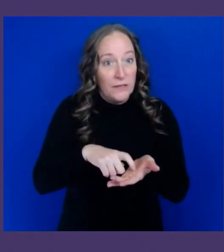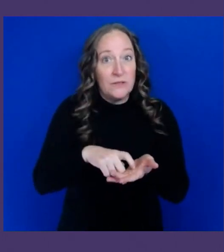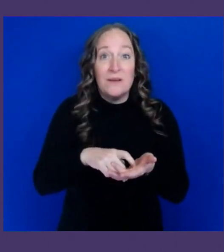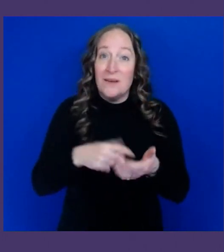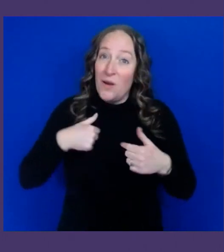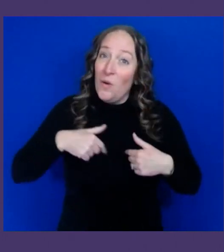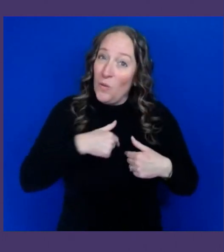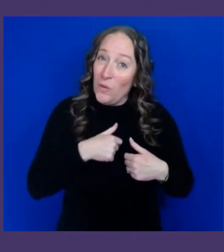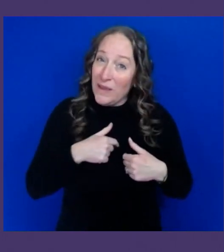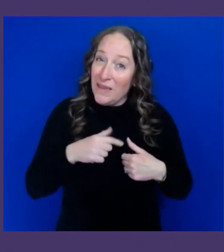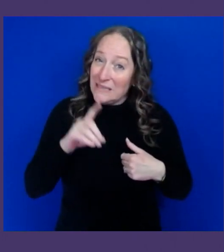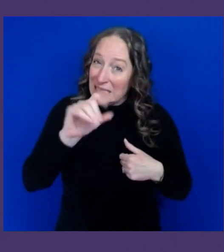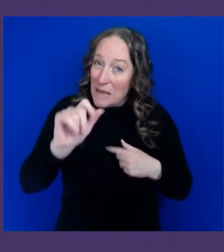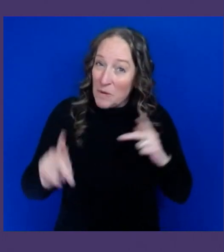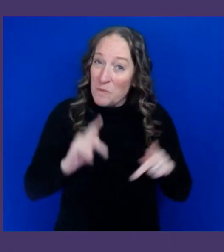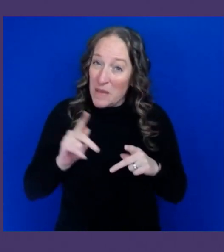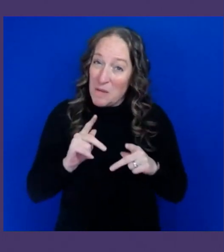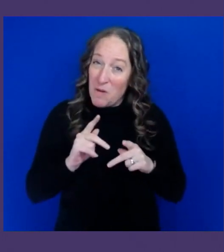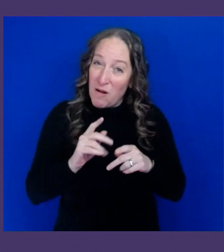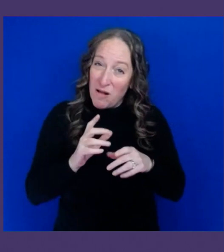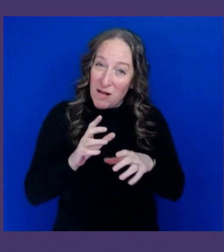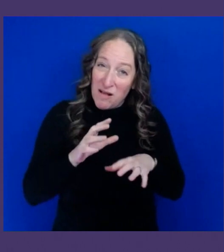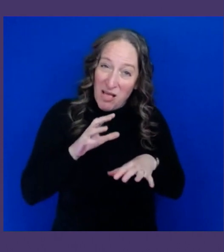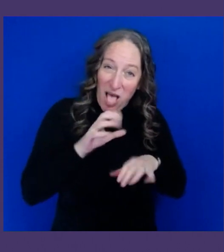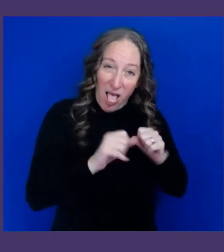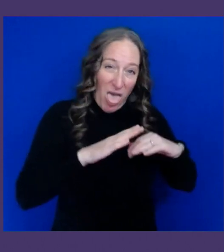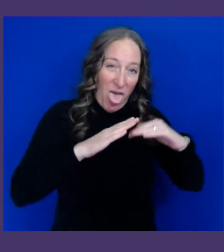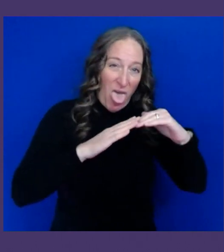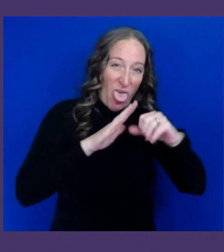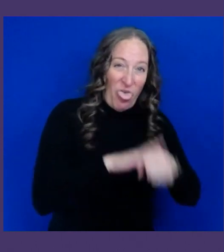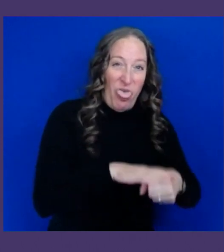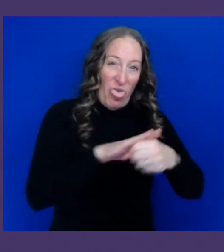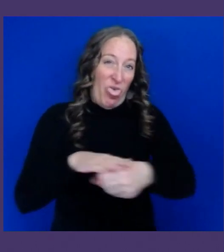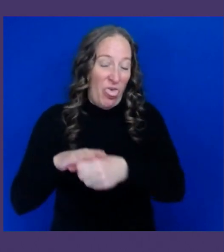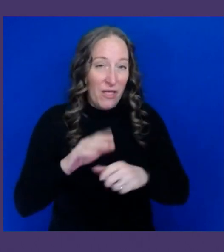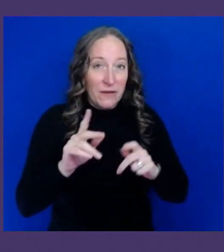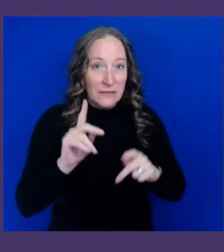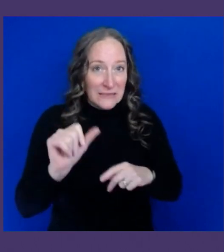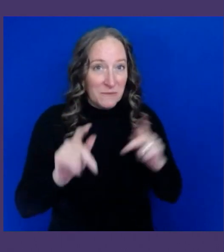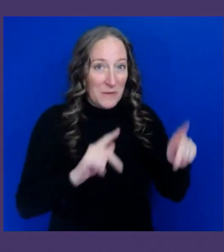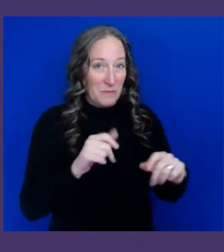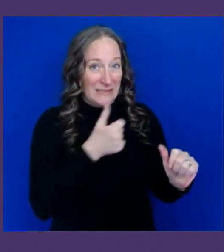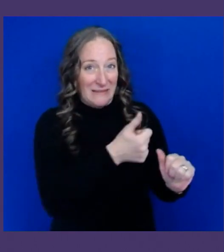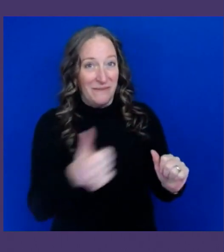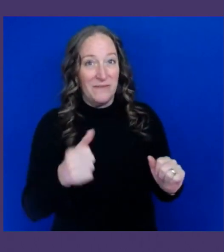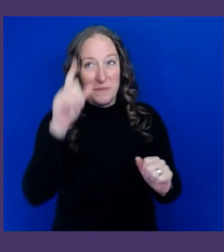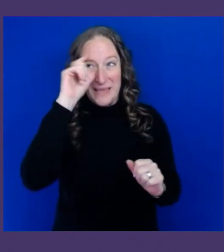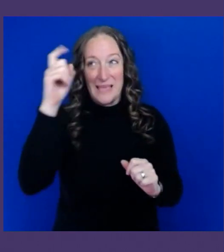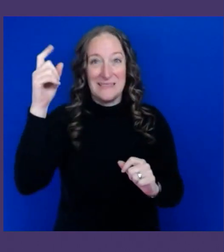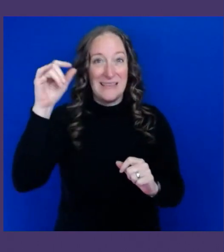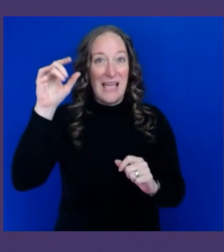against each other, because of the idea that ableism gives us that there is a perfect form of human,